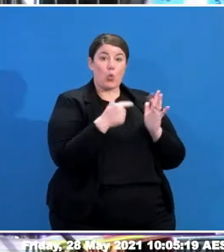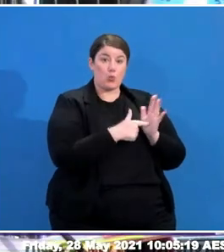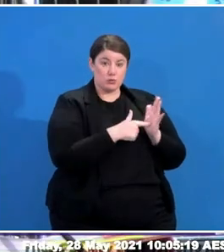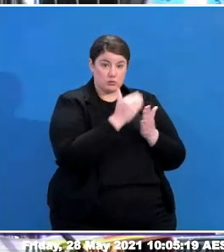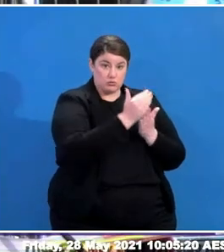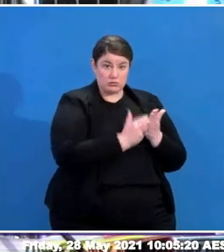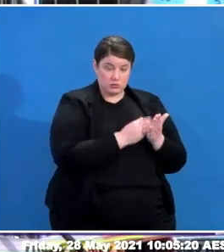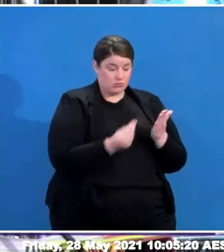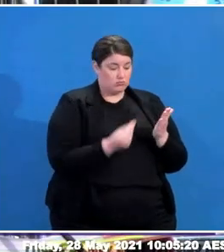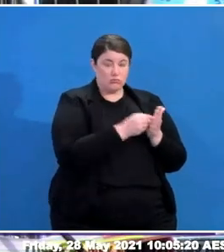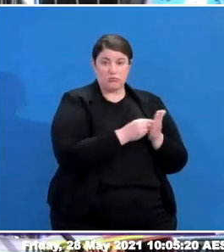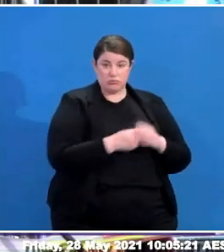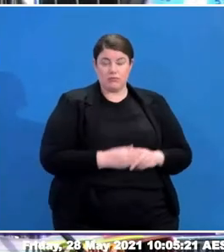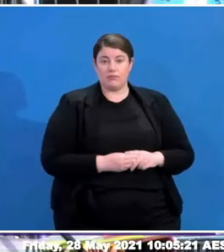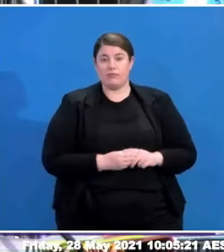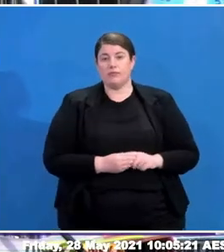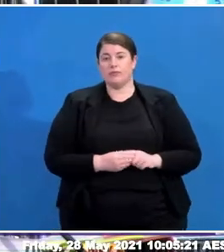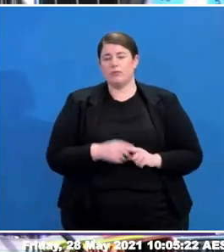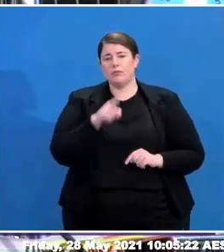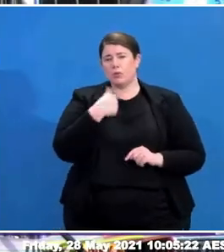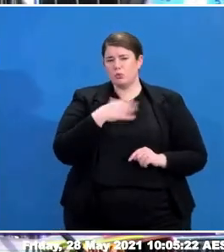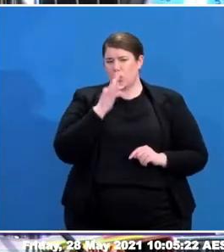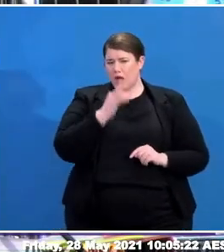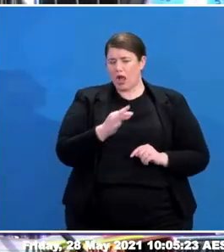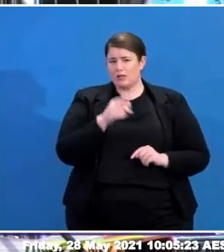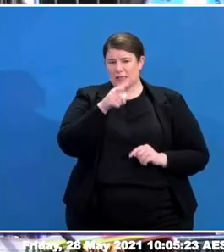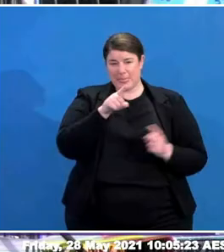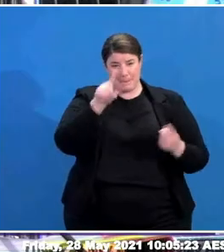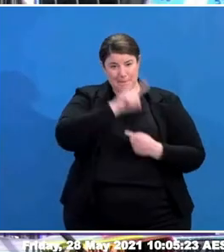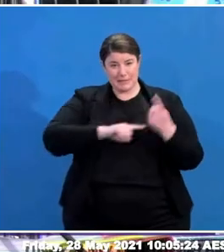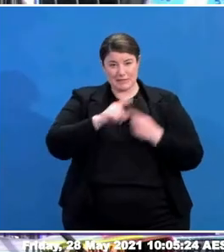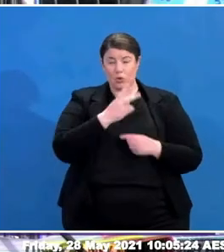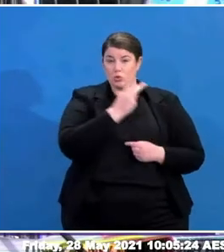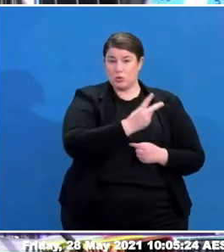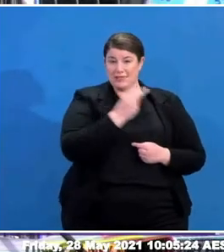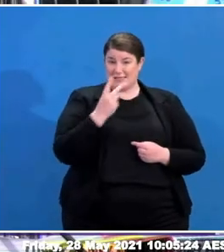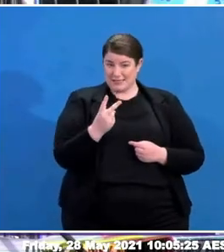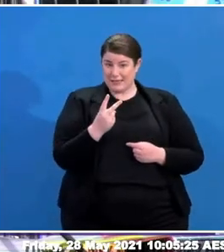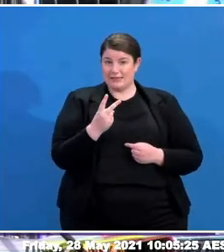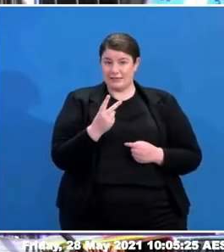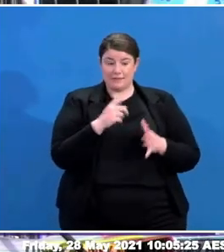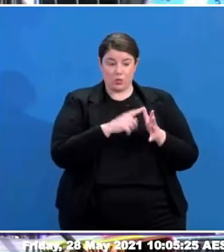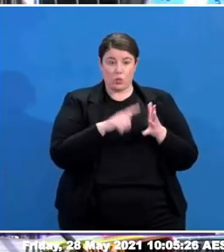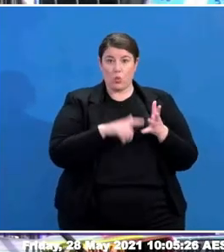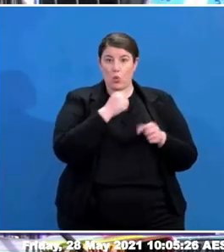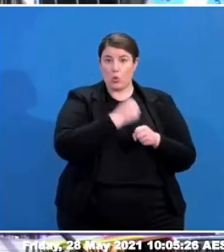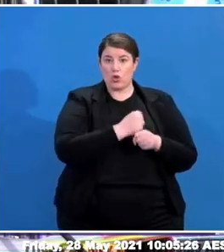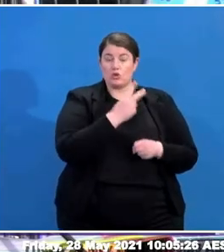You are aware, aren't you, that at that meeting on 22 August 2019